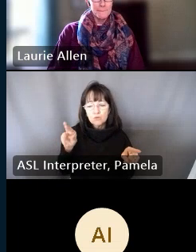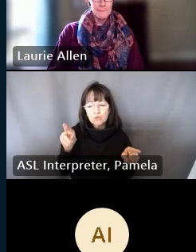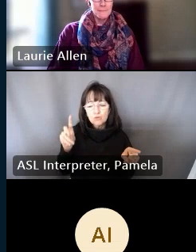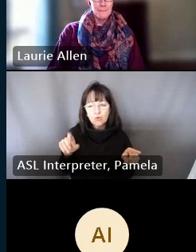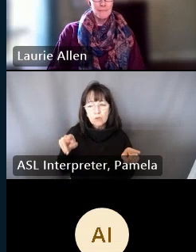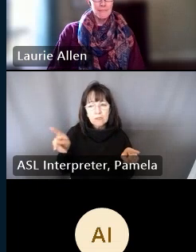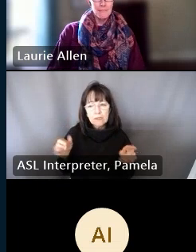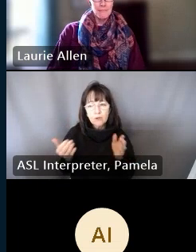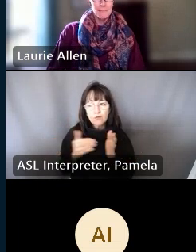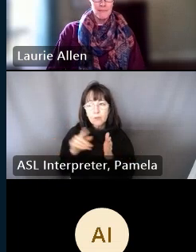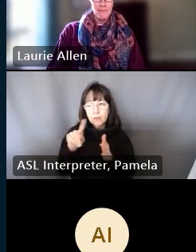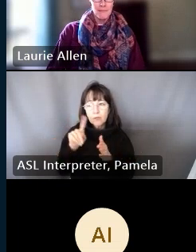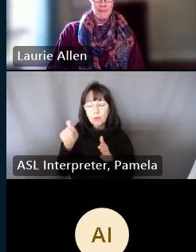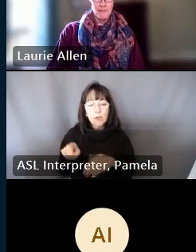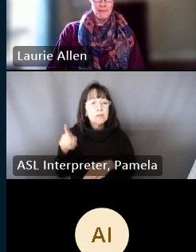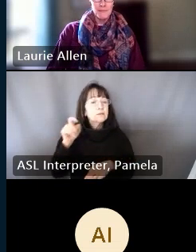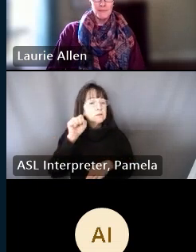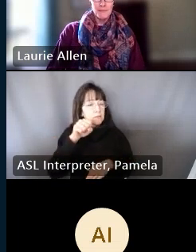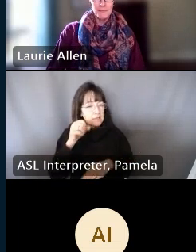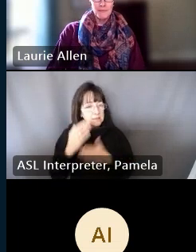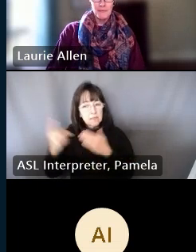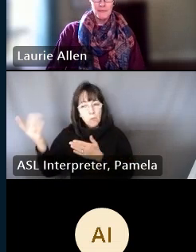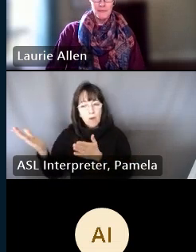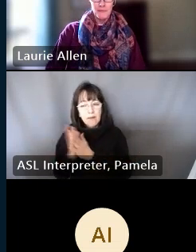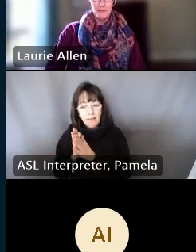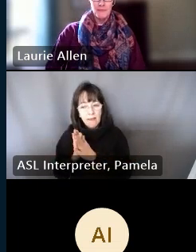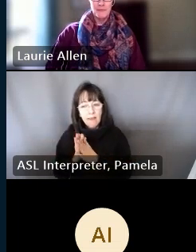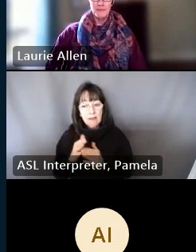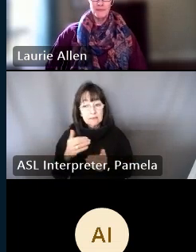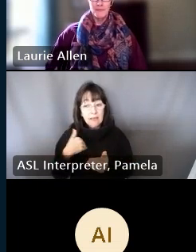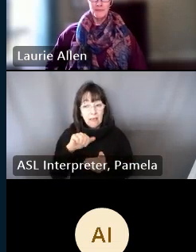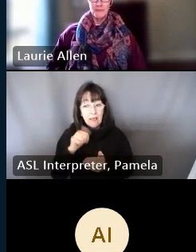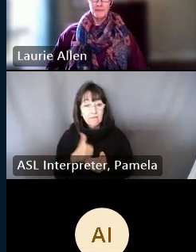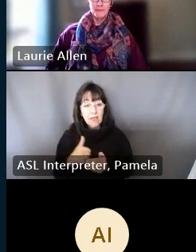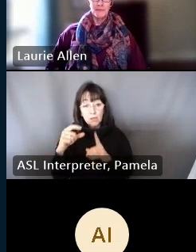Someone asked if there was any word prediction tool—I